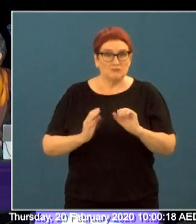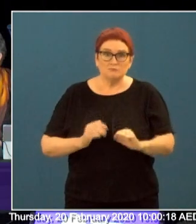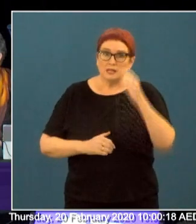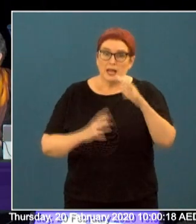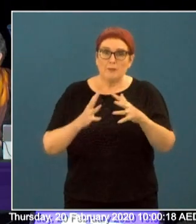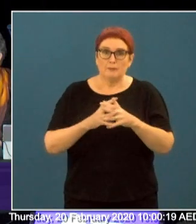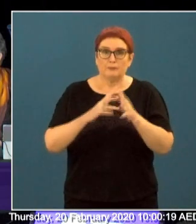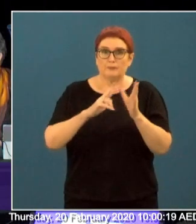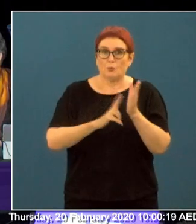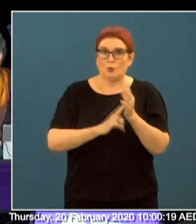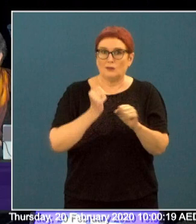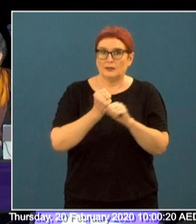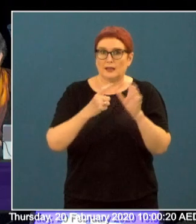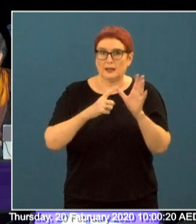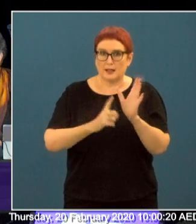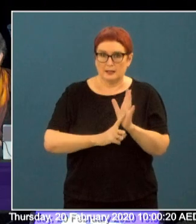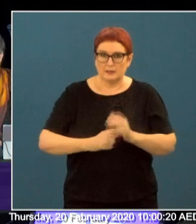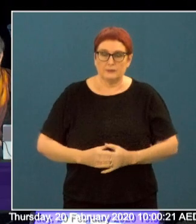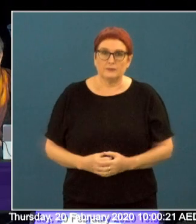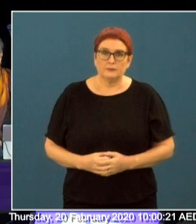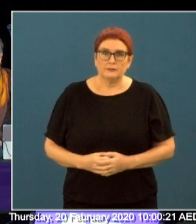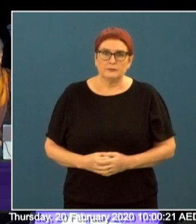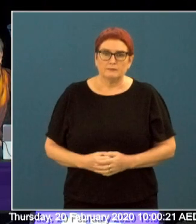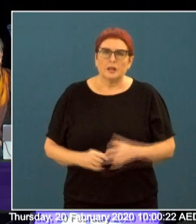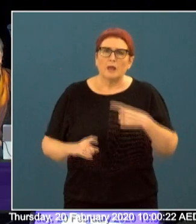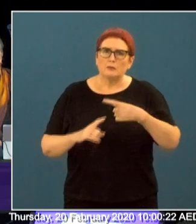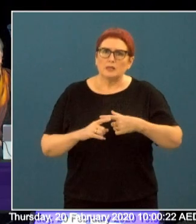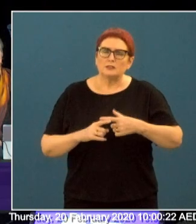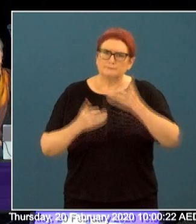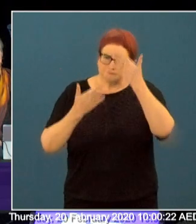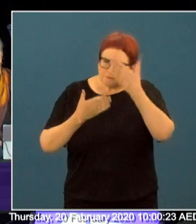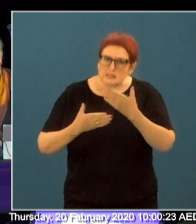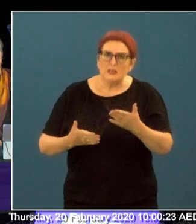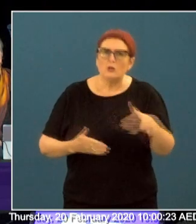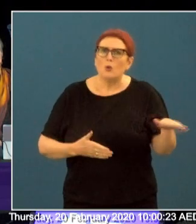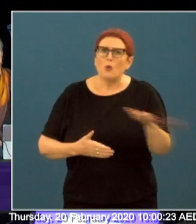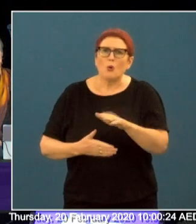We also pay our respects to First Nations elders, past, present and emerging,